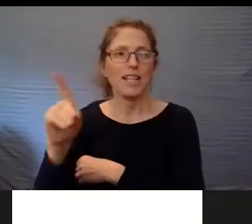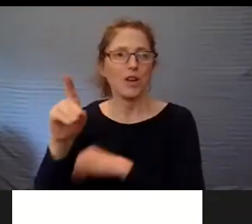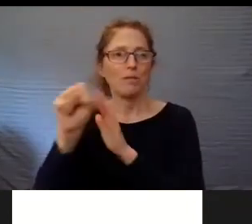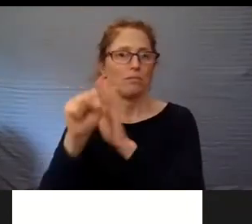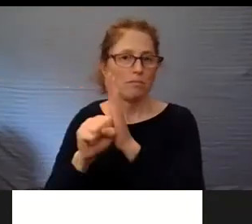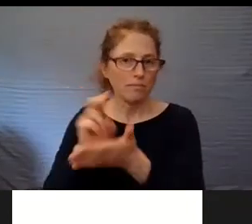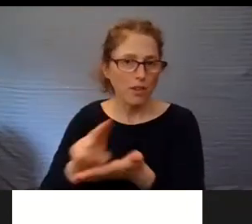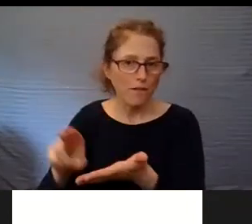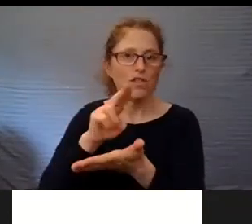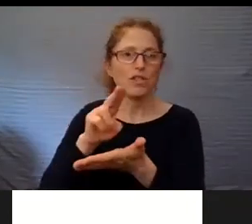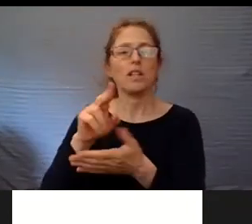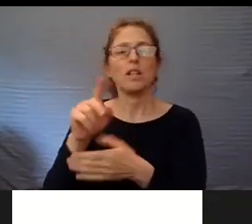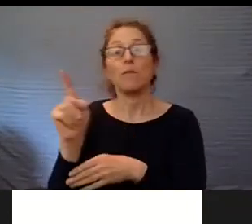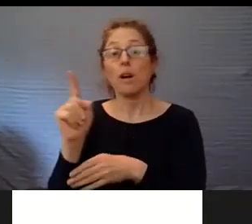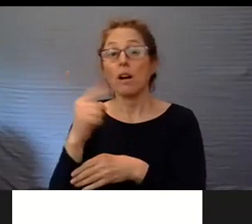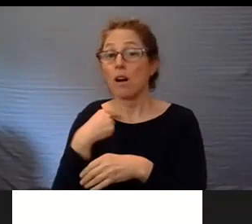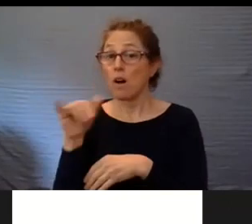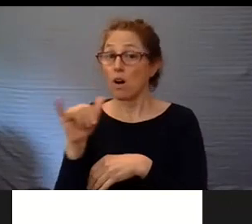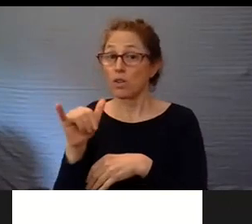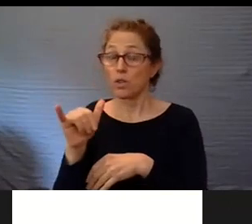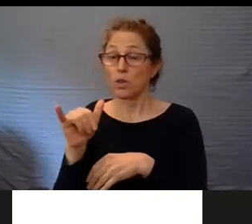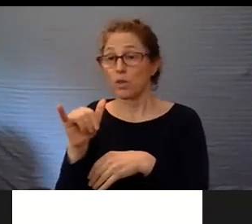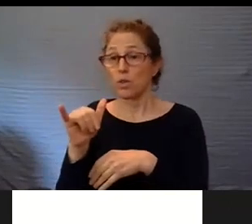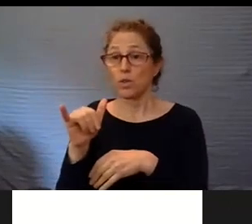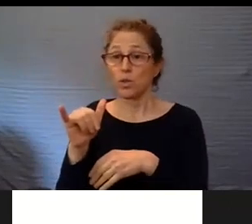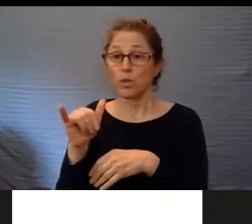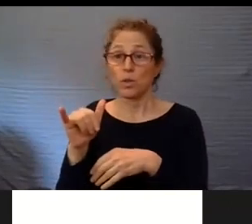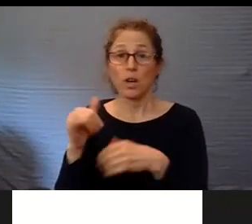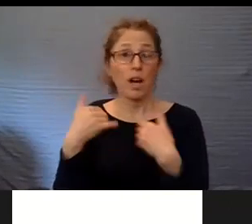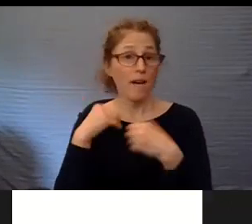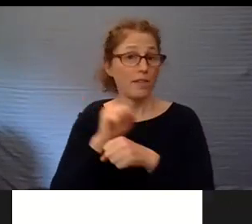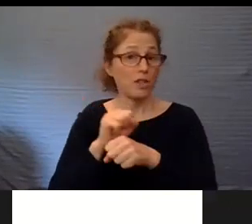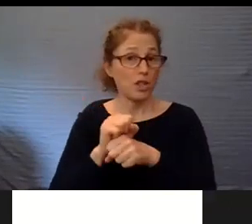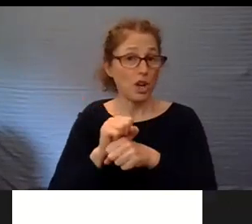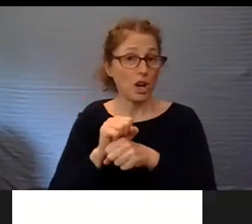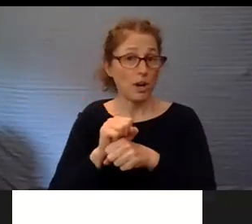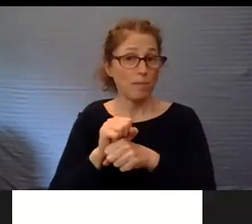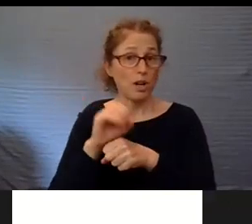where I also occupy the position of the Associate Director